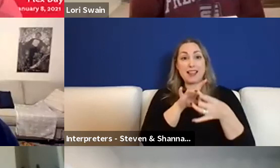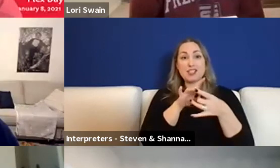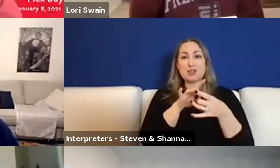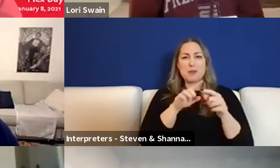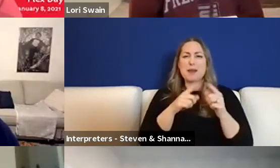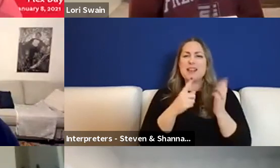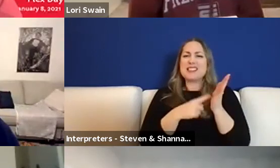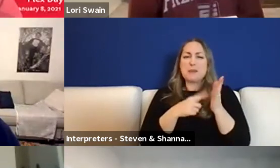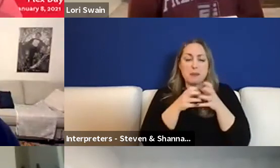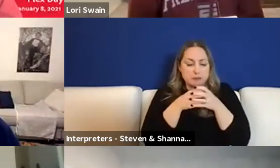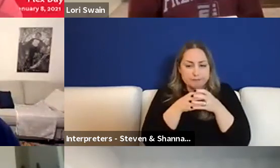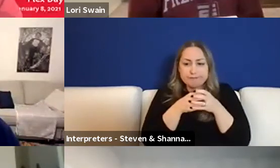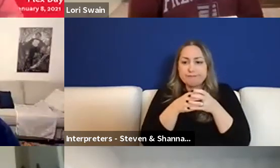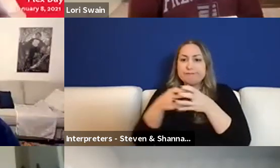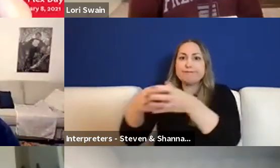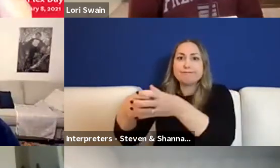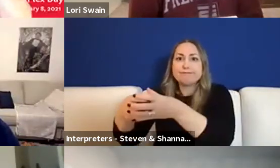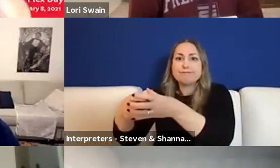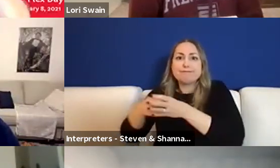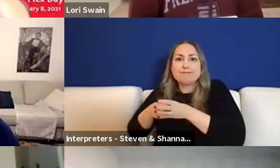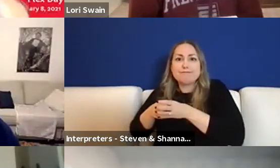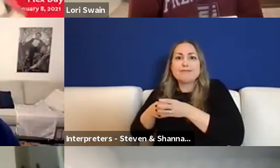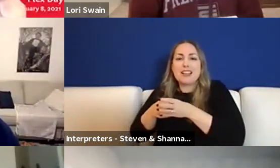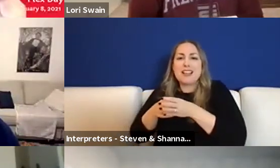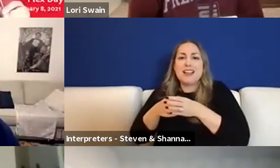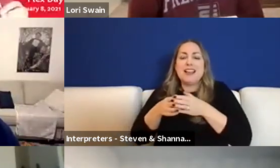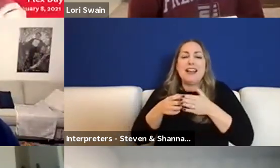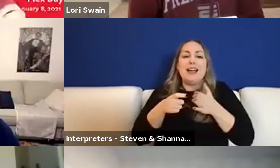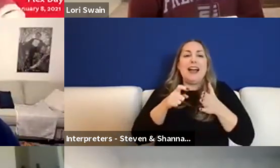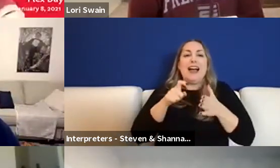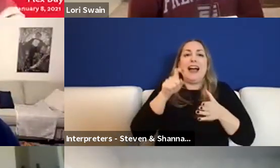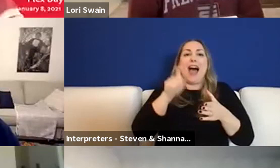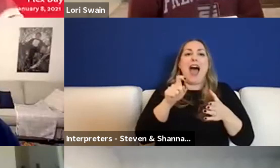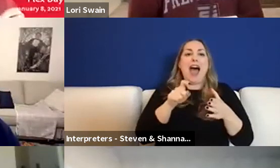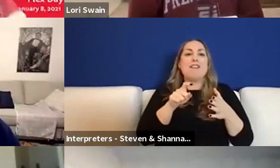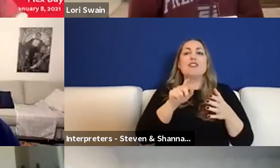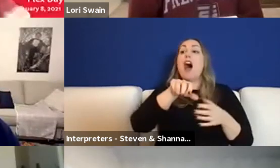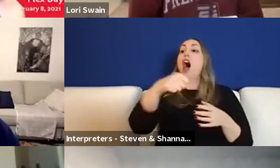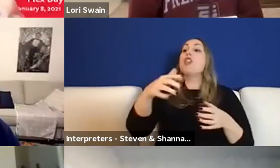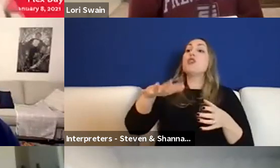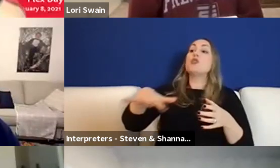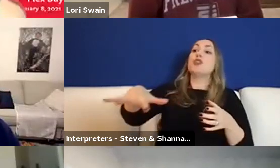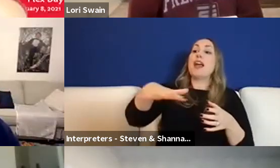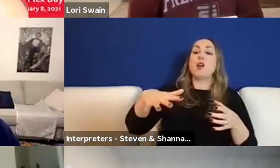sometimes and, and having us have to talk to now the other divisions and the other counselors, like everyone loves Laurie, who's